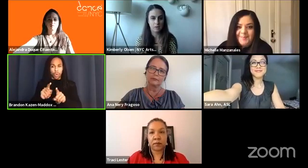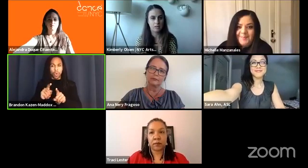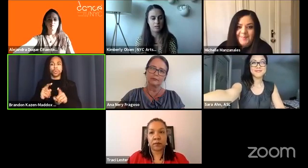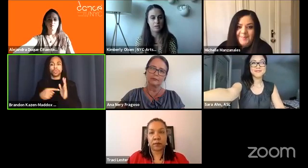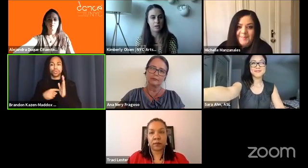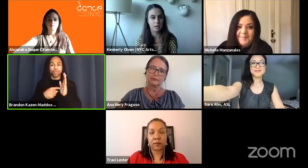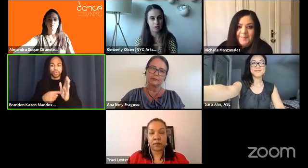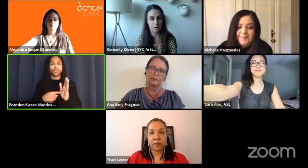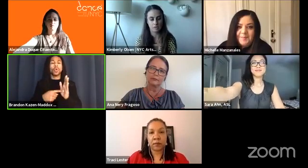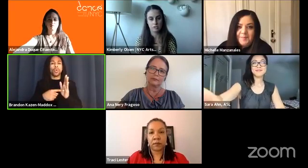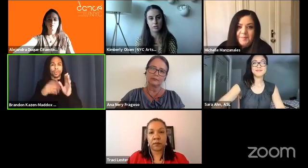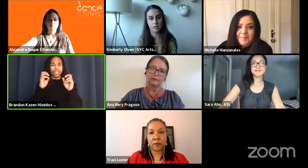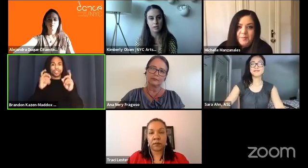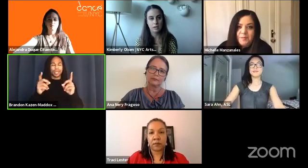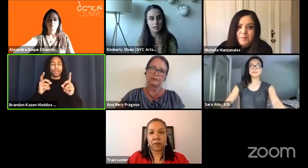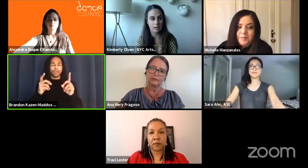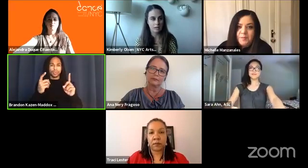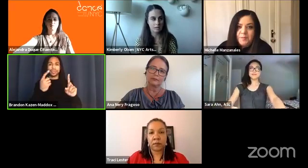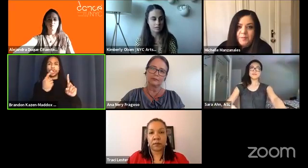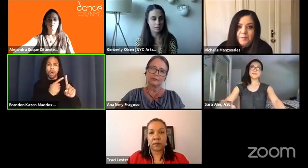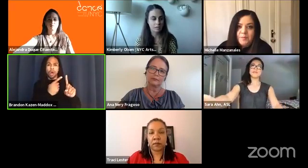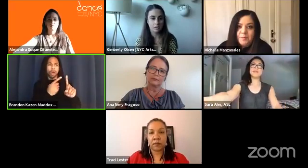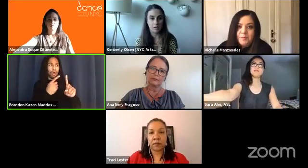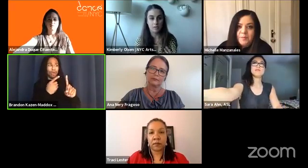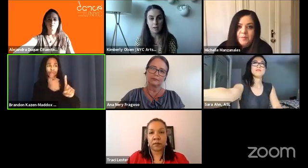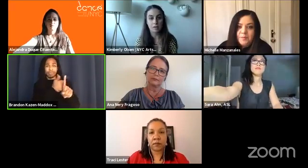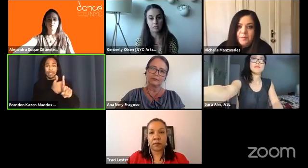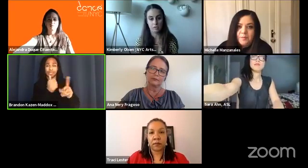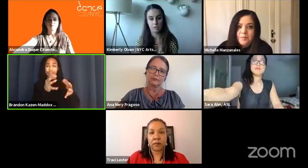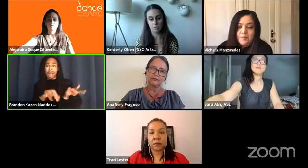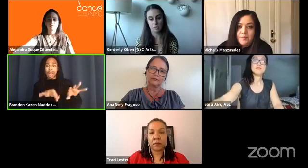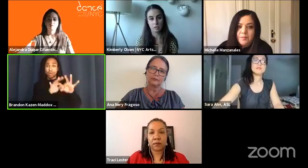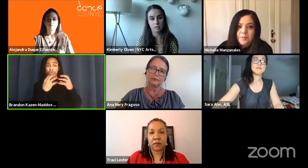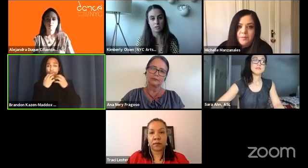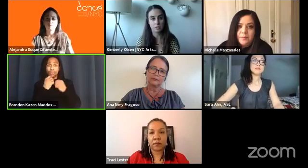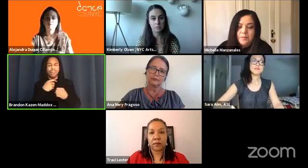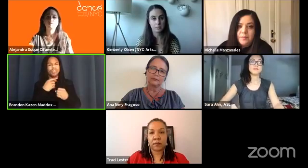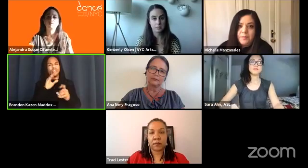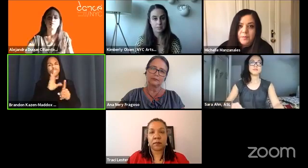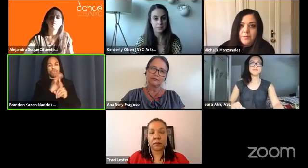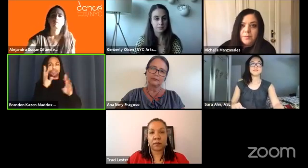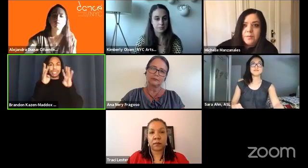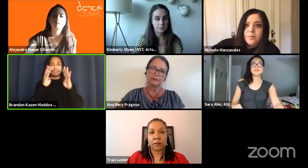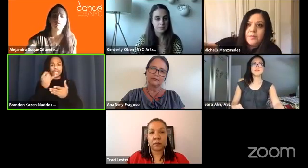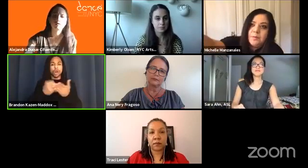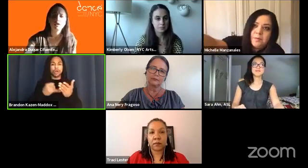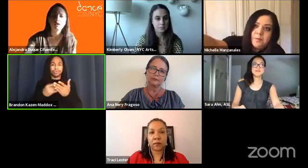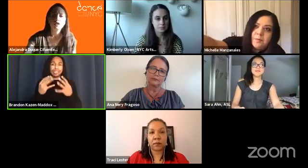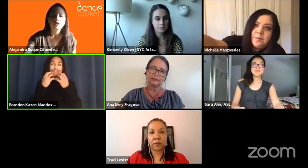conversations. What we're seeing from organizations, we would love to see it from more, of course,